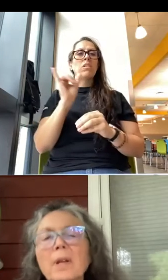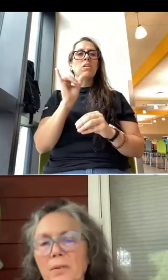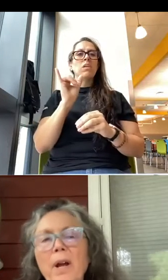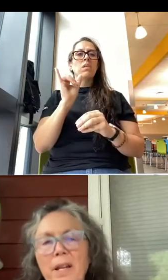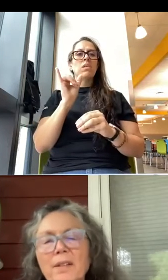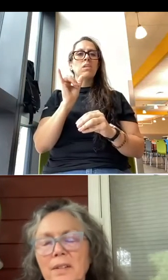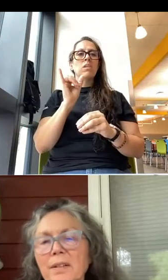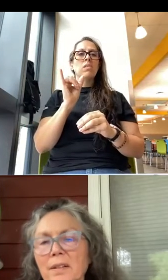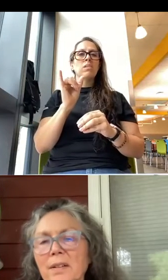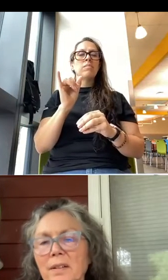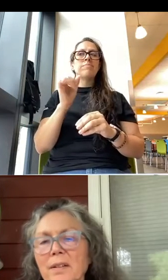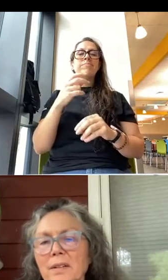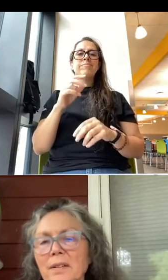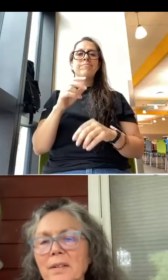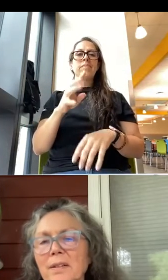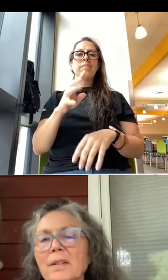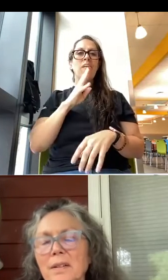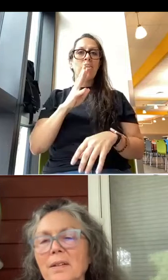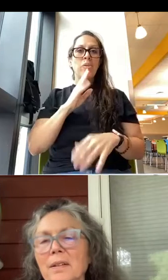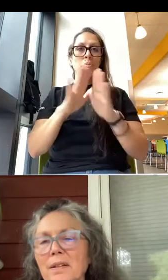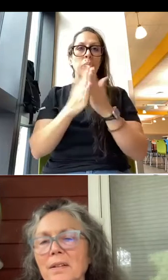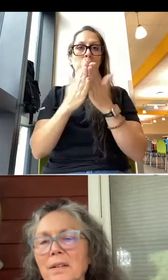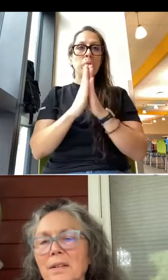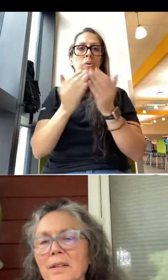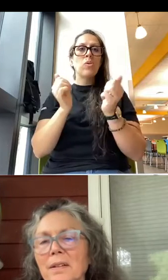with a full musical score, so that was the process behind that.